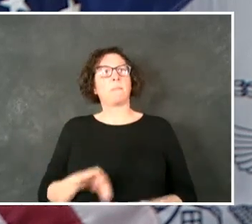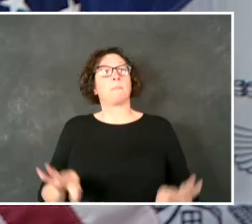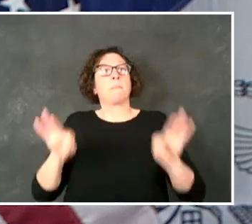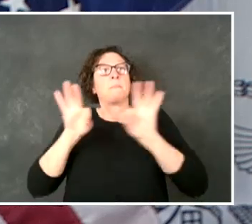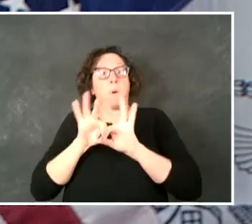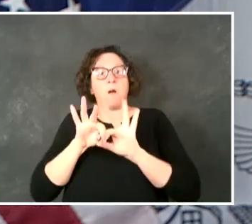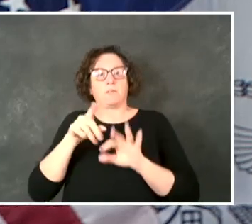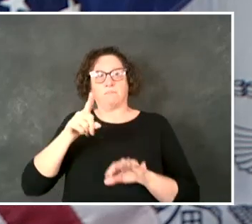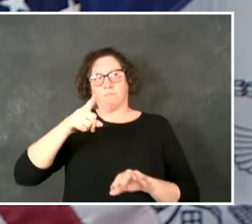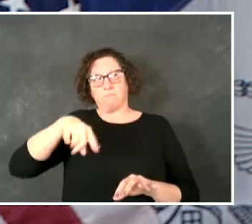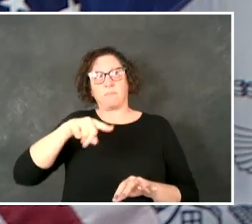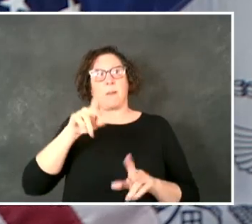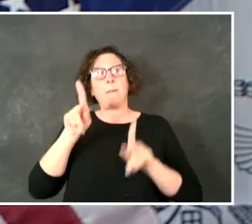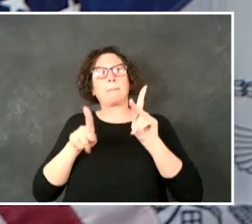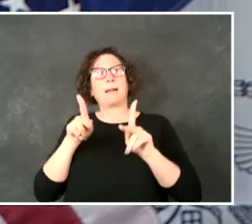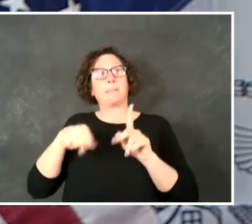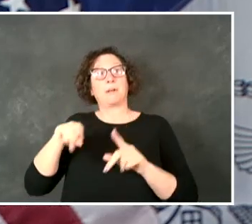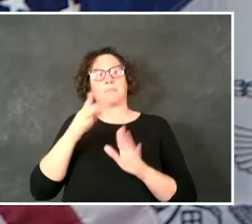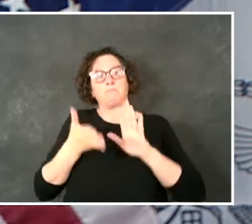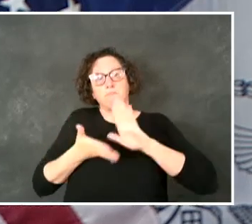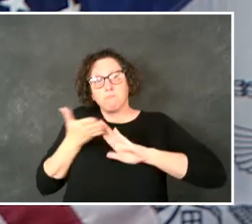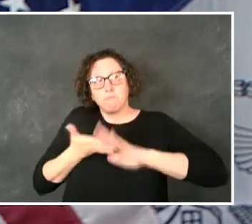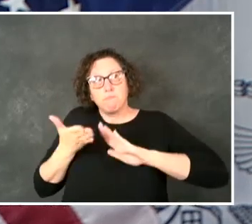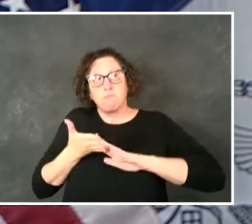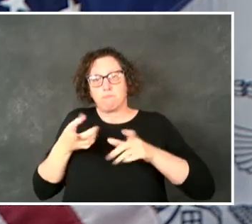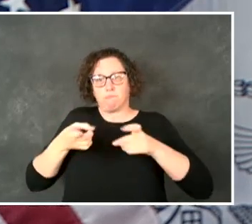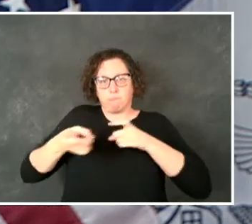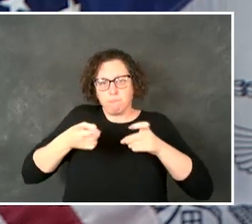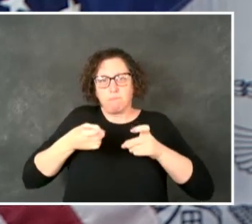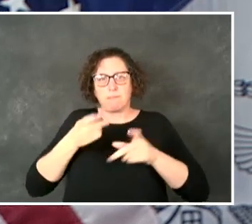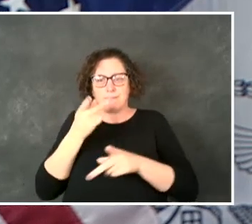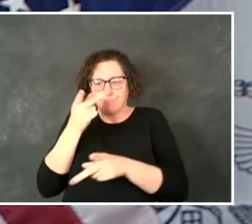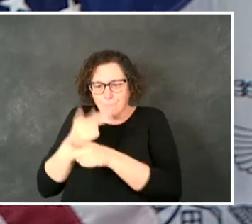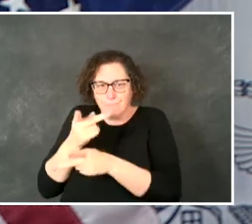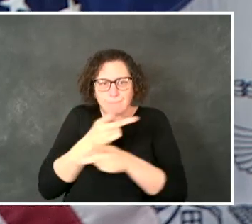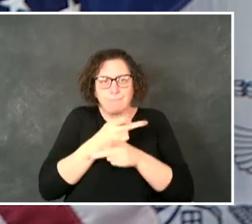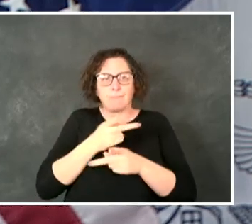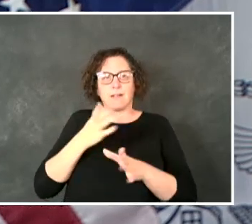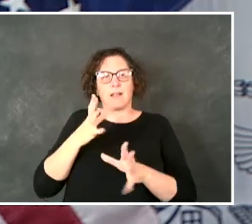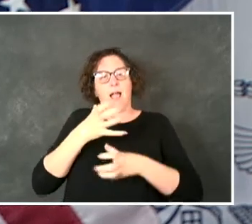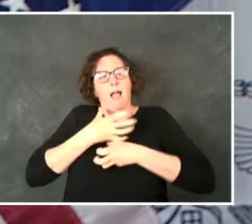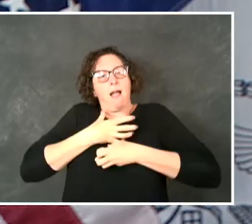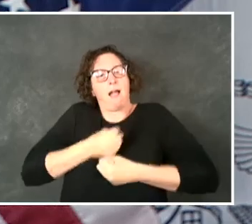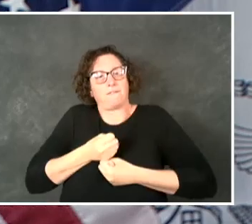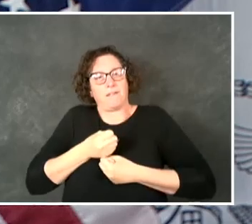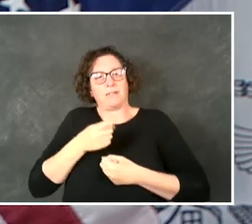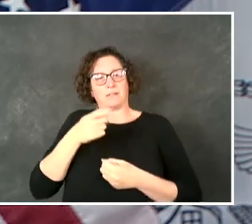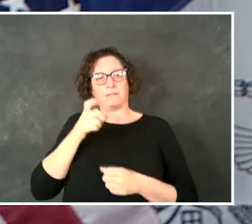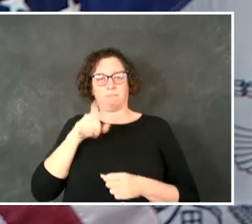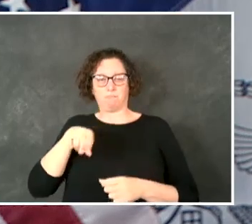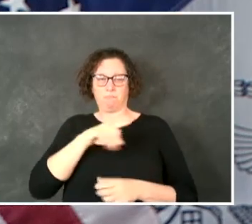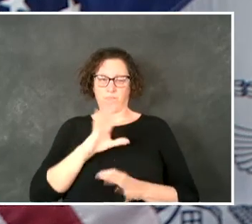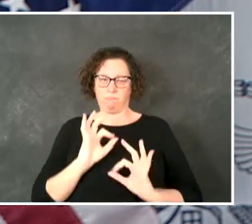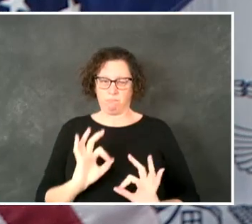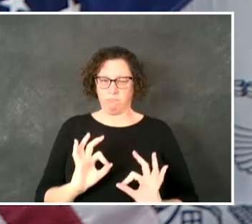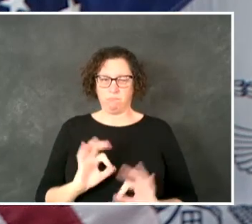BEI MNGADE WIDELY AVAILABLE AND HANDLED BENEVOLENTLY. FOR YEARS AND